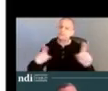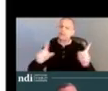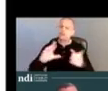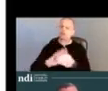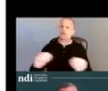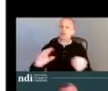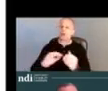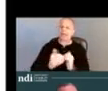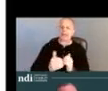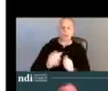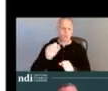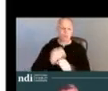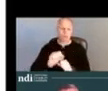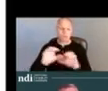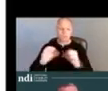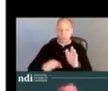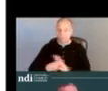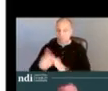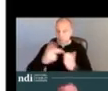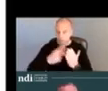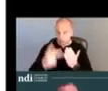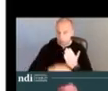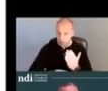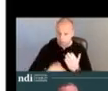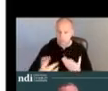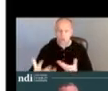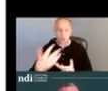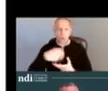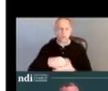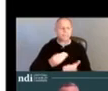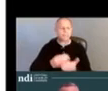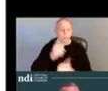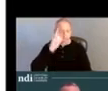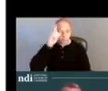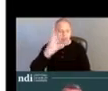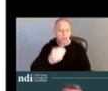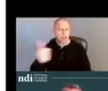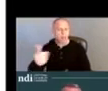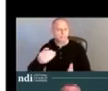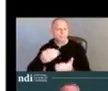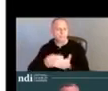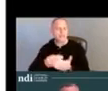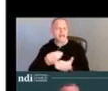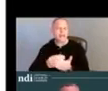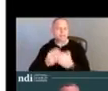development programs have incorporated Money Smart and other financial education curricula